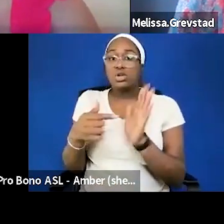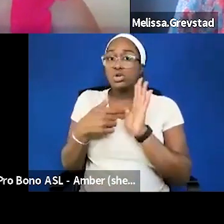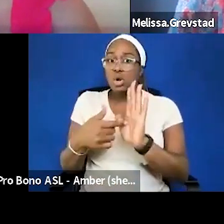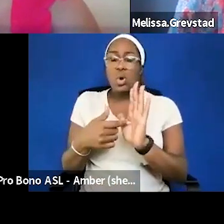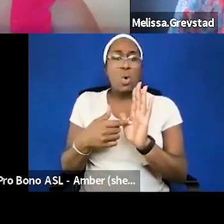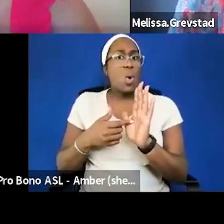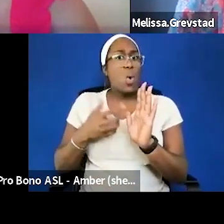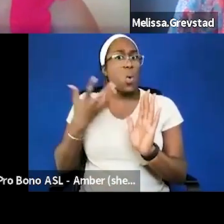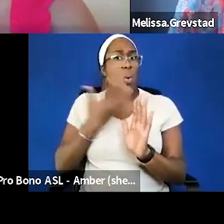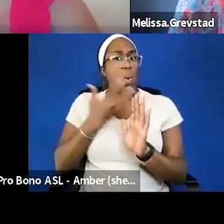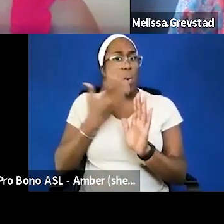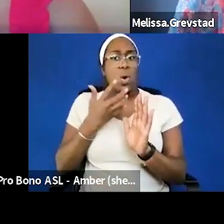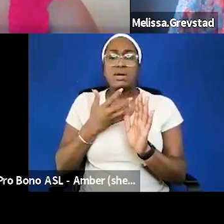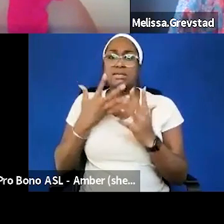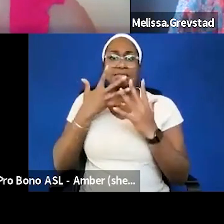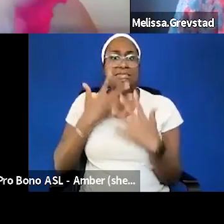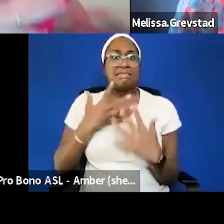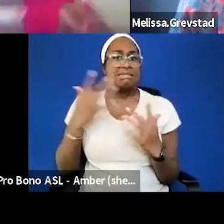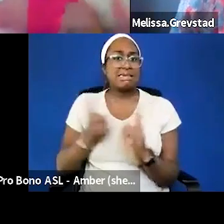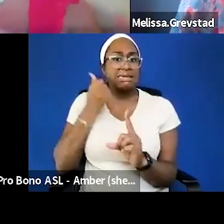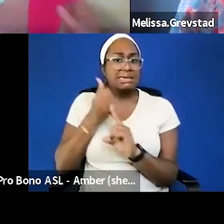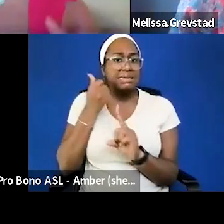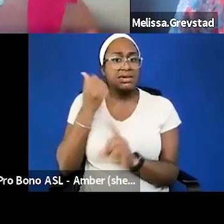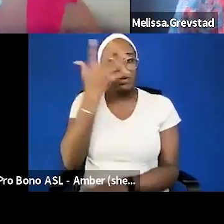the devastating impacts of appearance based discrimination,